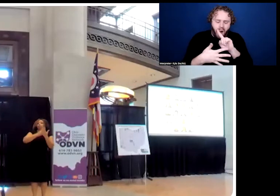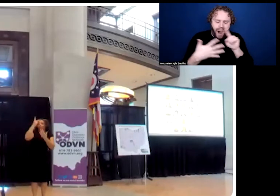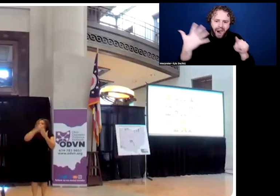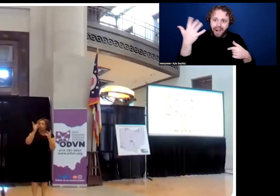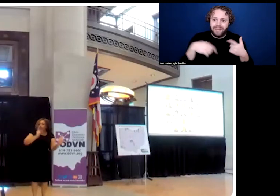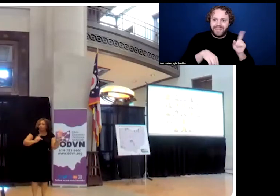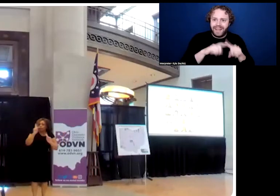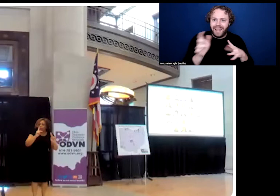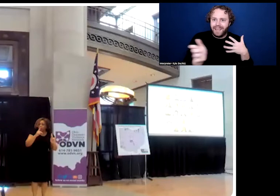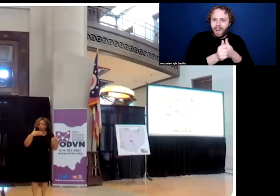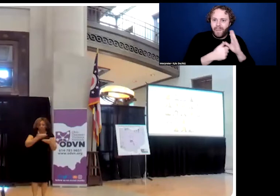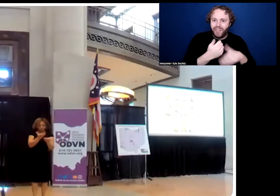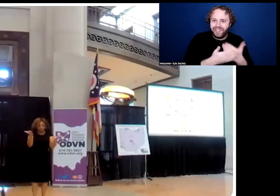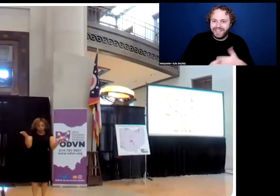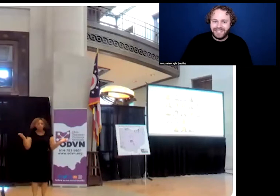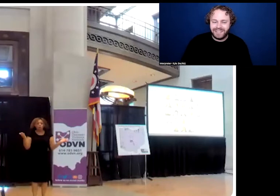You also get the wow factor.